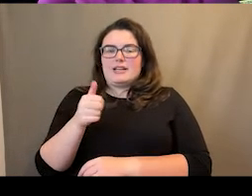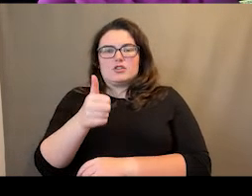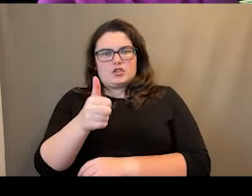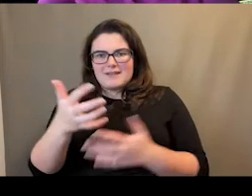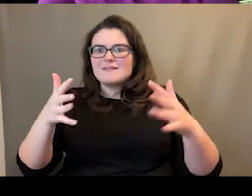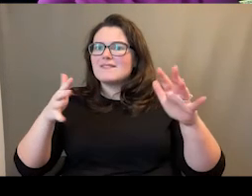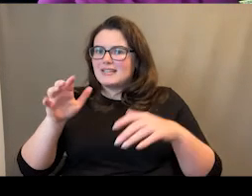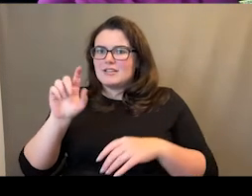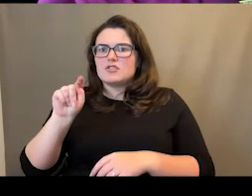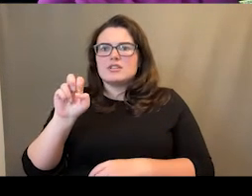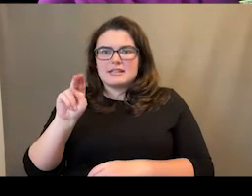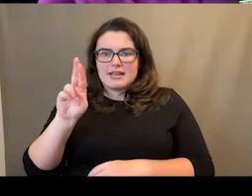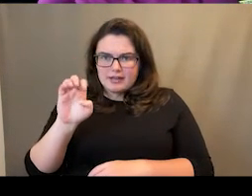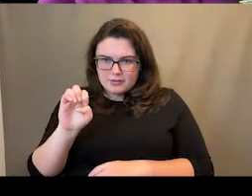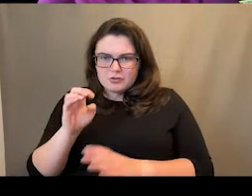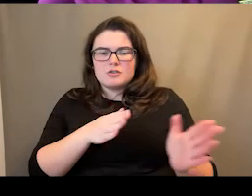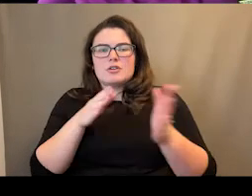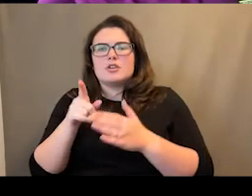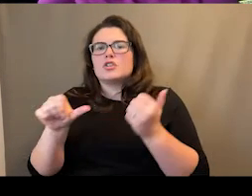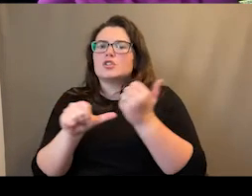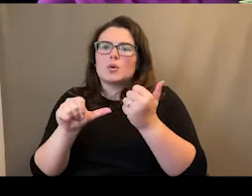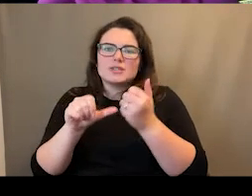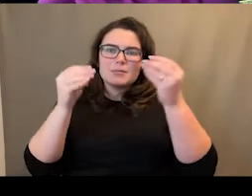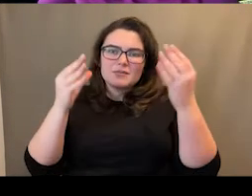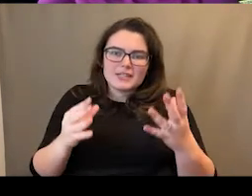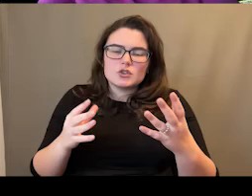You are an associate professor. Usually, you might be